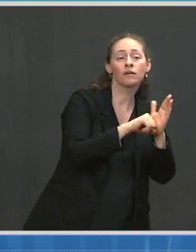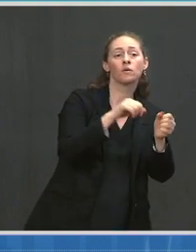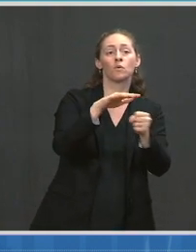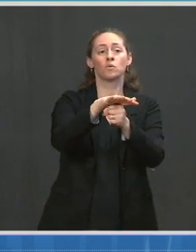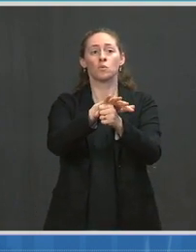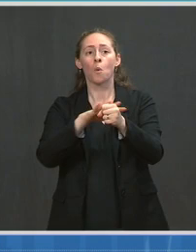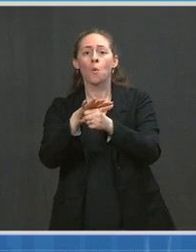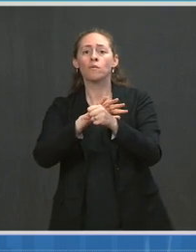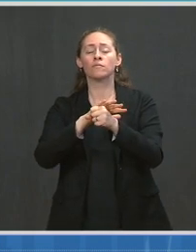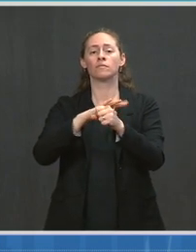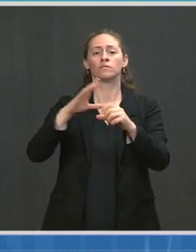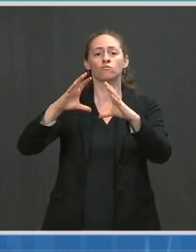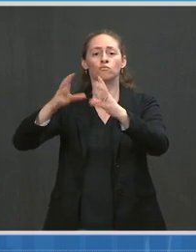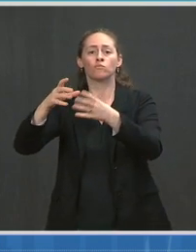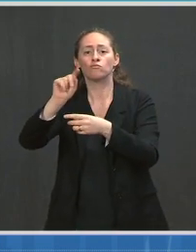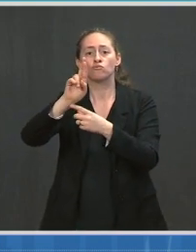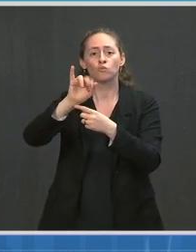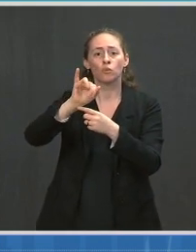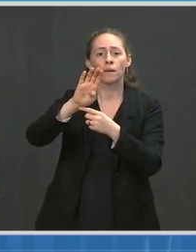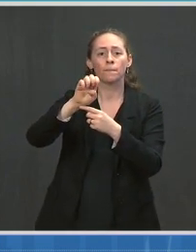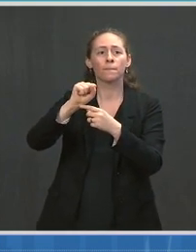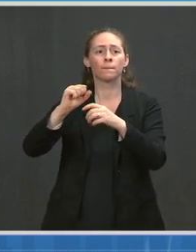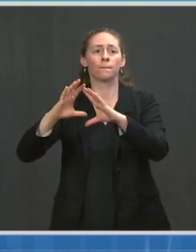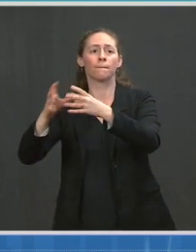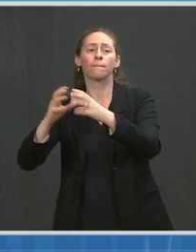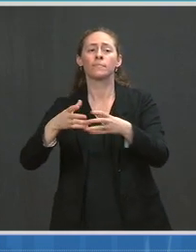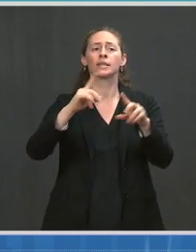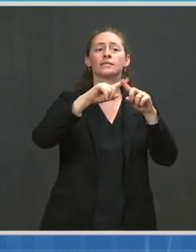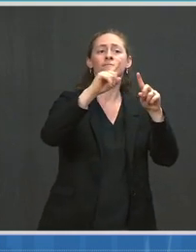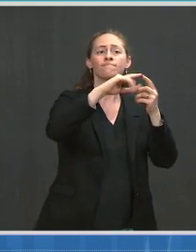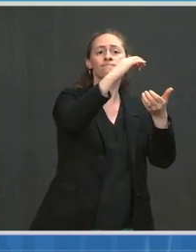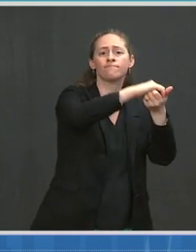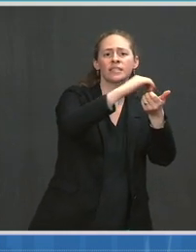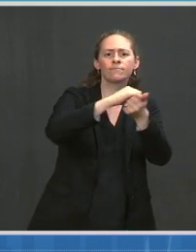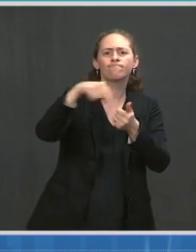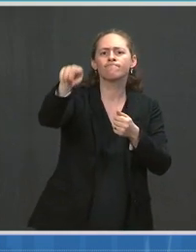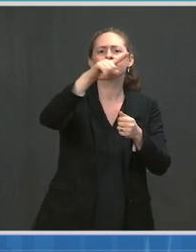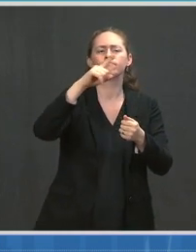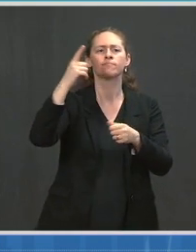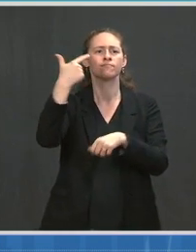vaccine manufacturers, federal workers, and the not-for-profit and private sectors.